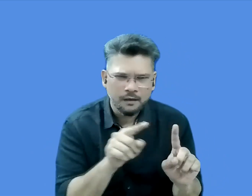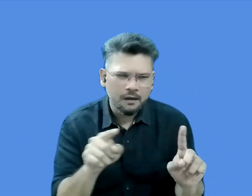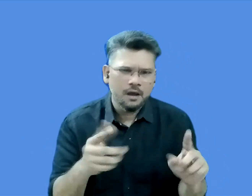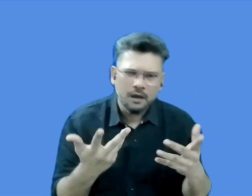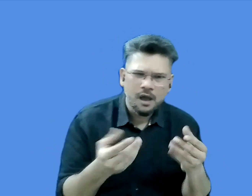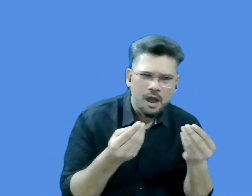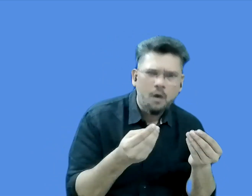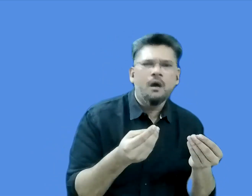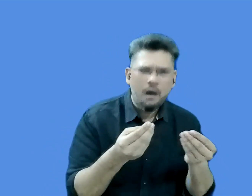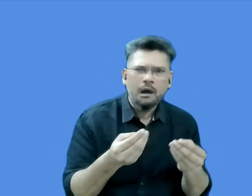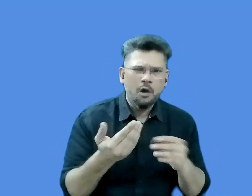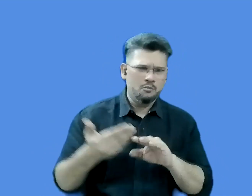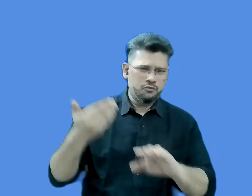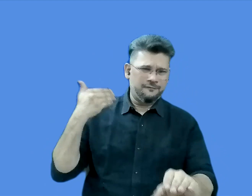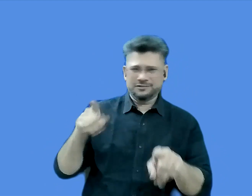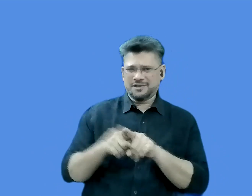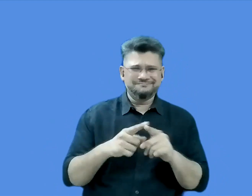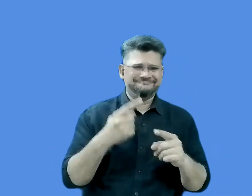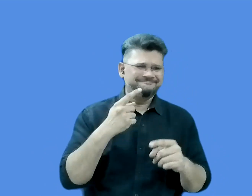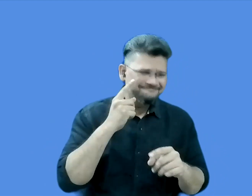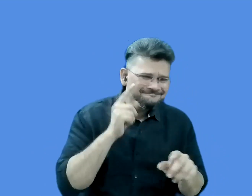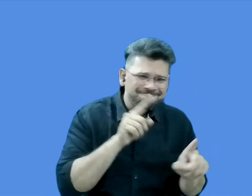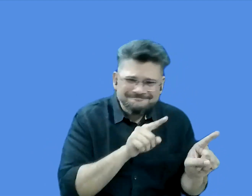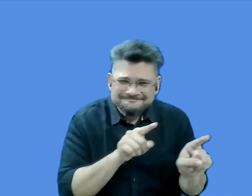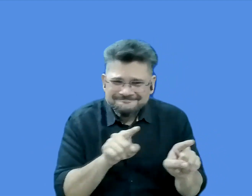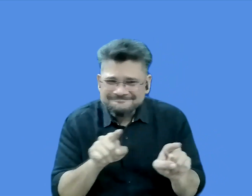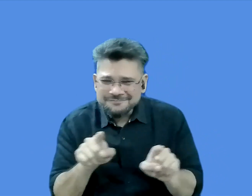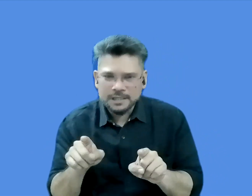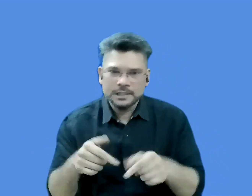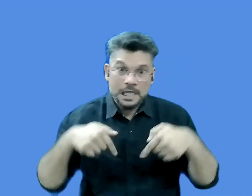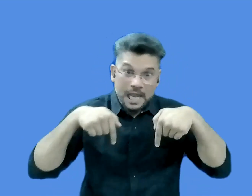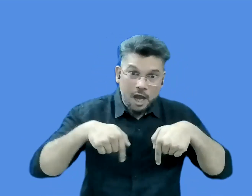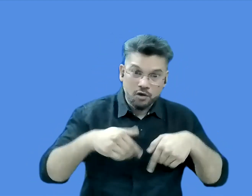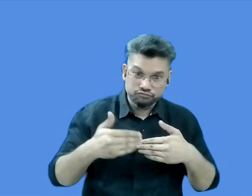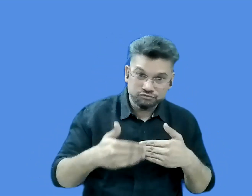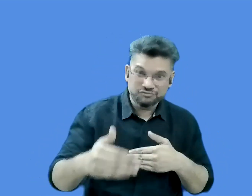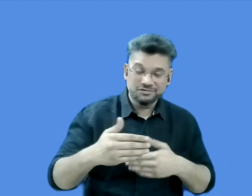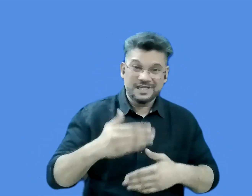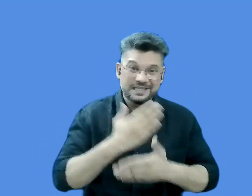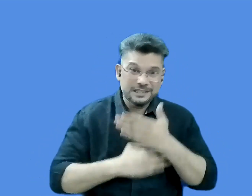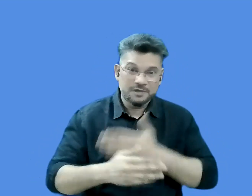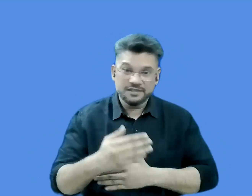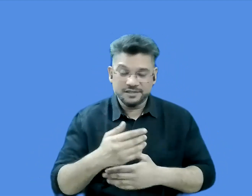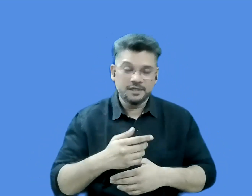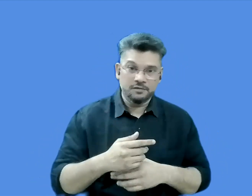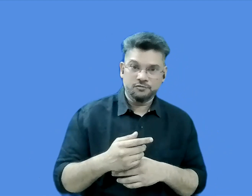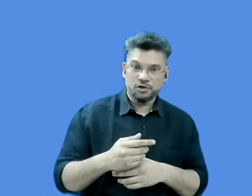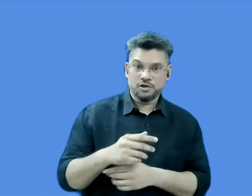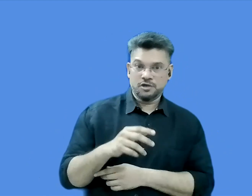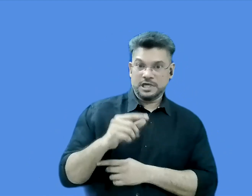really hard to get together. They need to be comparable, they need to be guided and we have done this exercise before. So Disability Reference